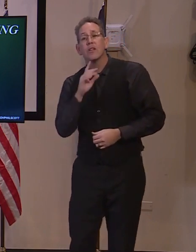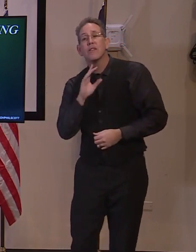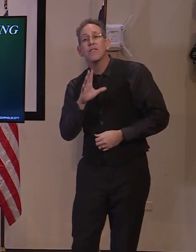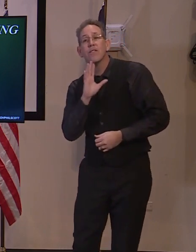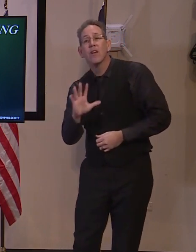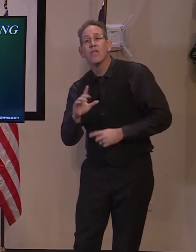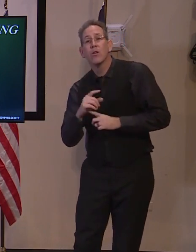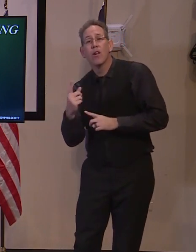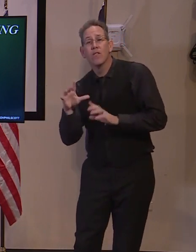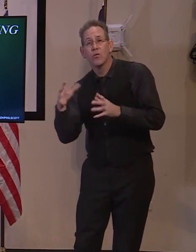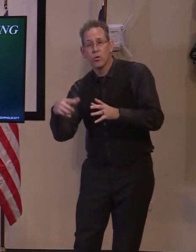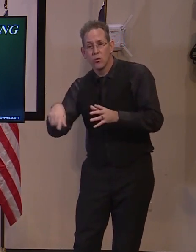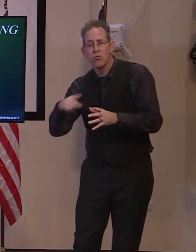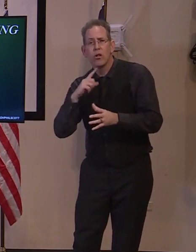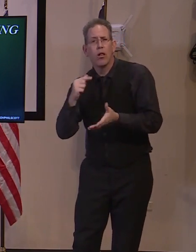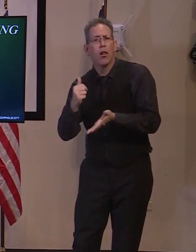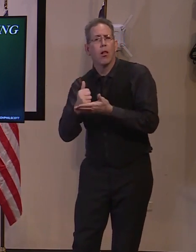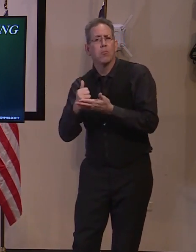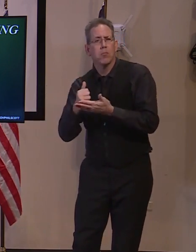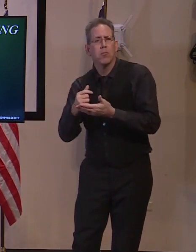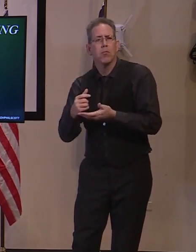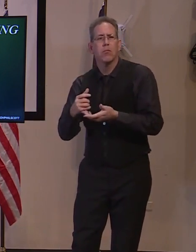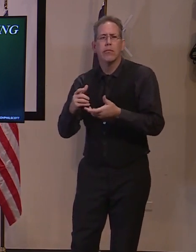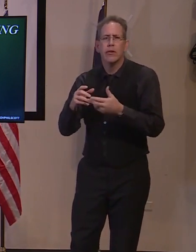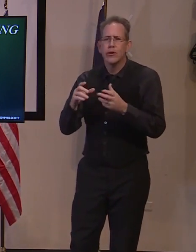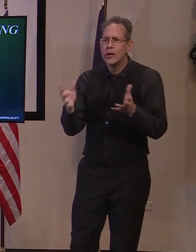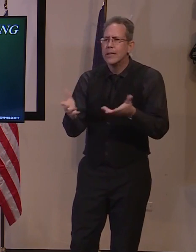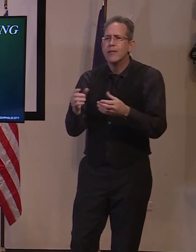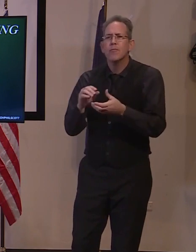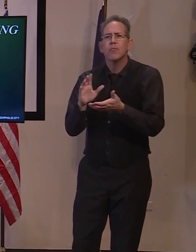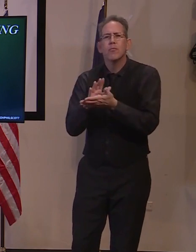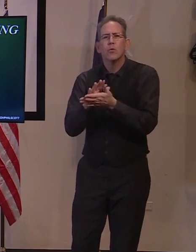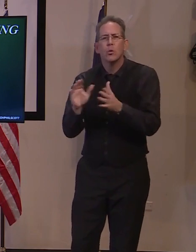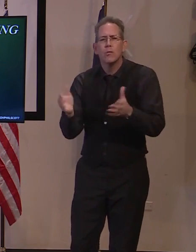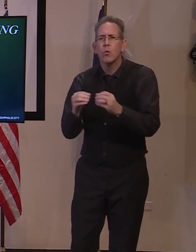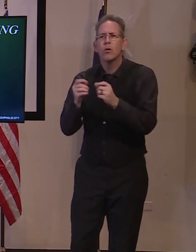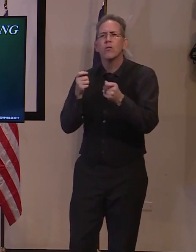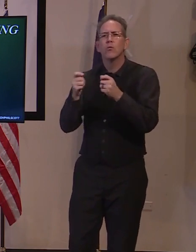around mid January. We do anticipate that this impact will be uneven across